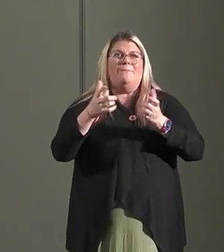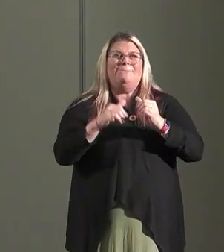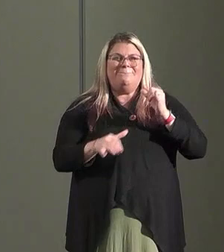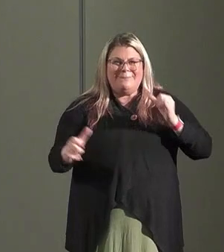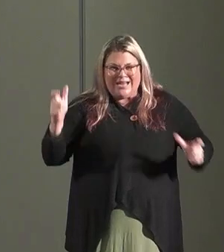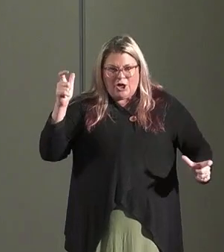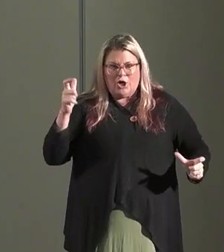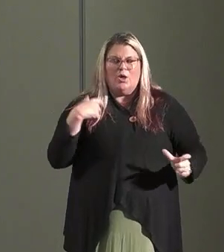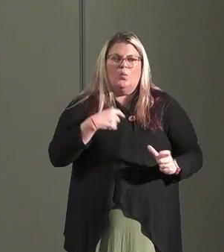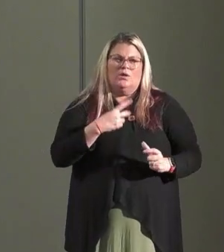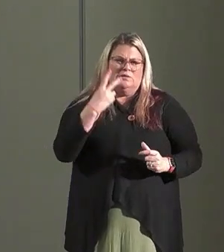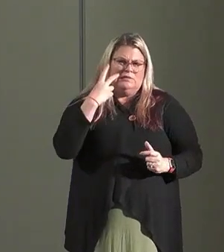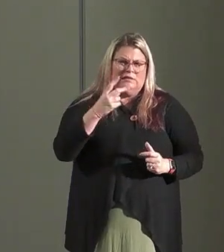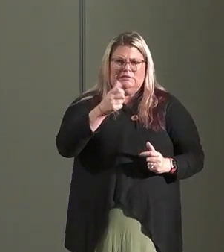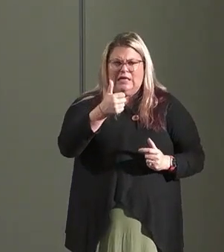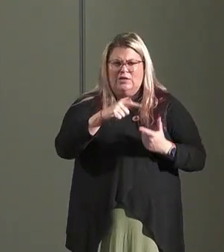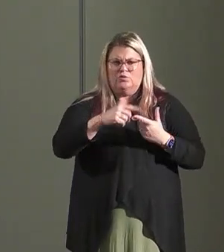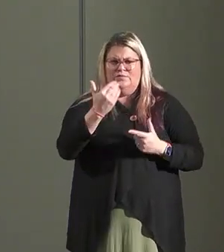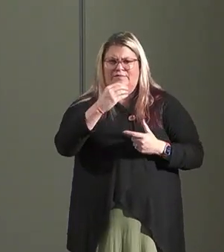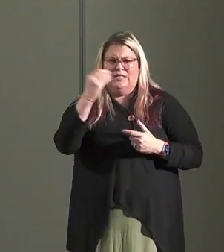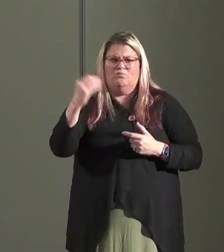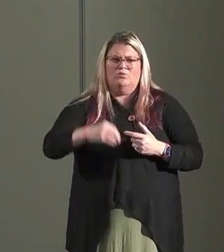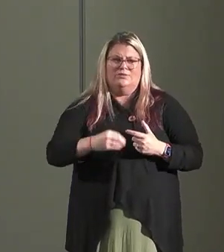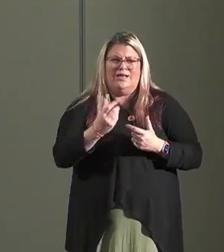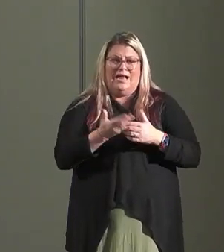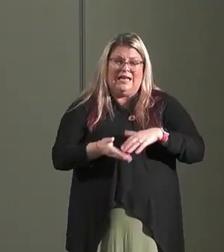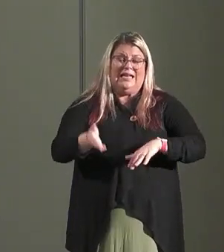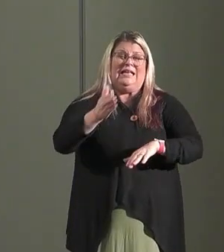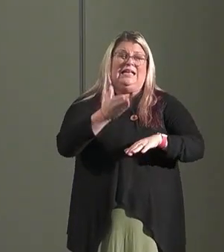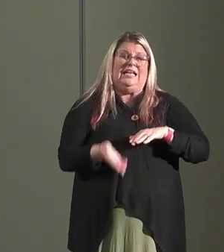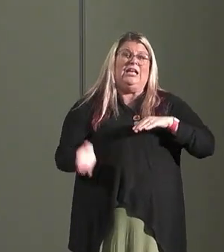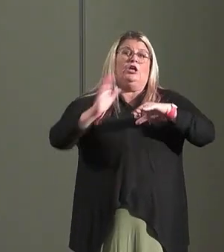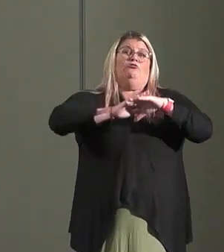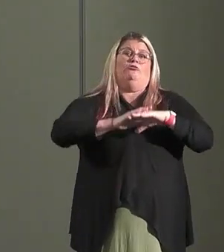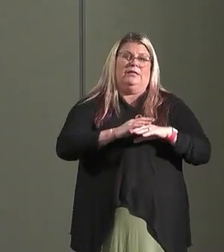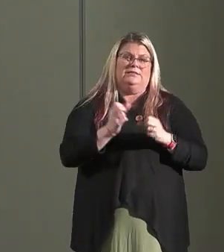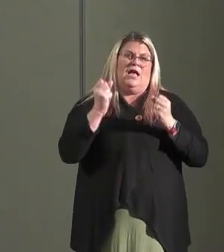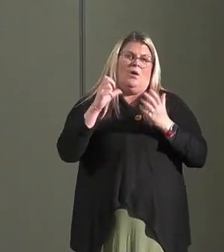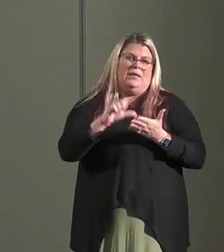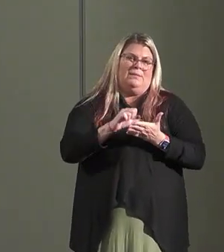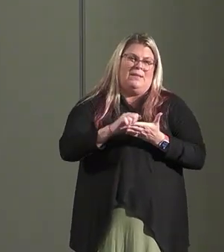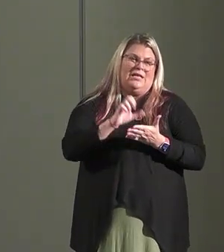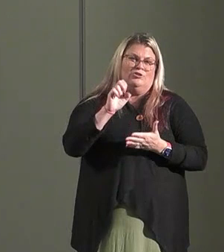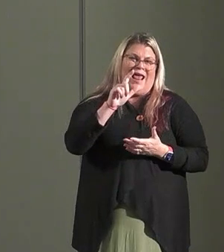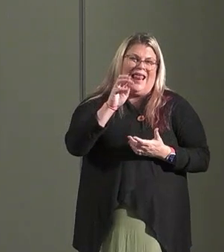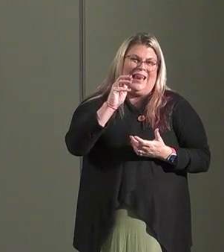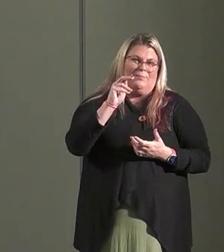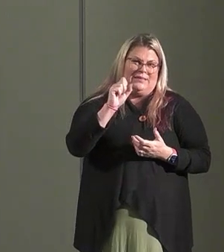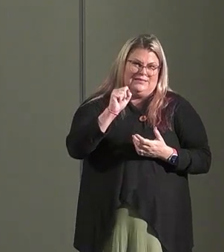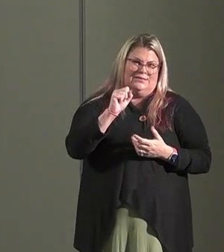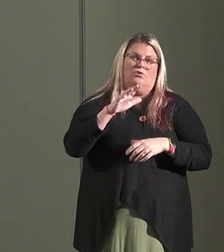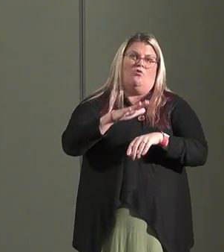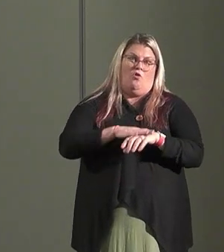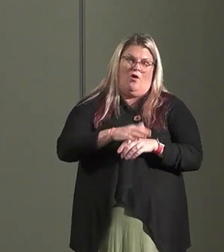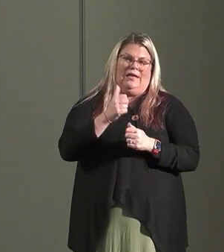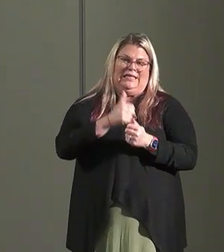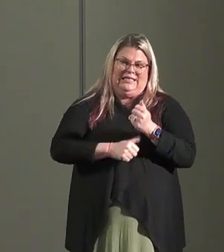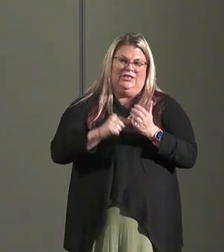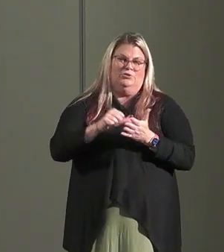the 10 to 15% increase in the number of page elements on the home page per year. About 50%